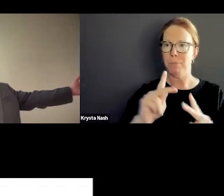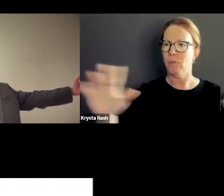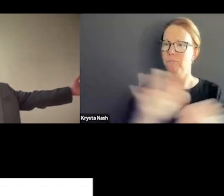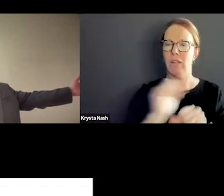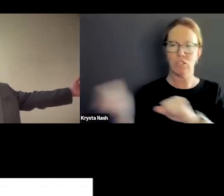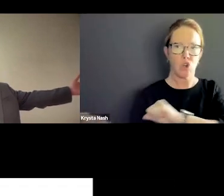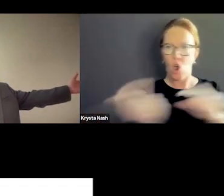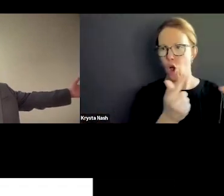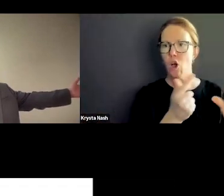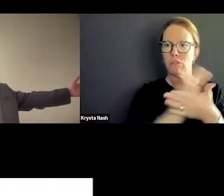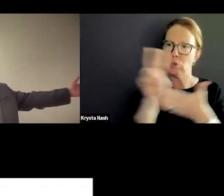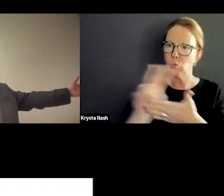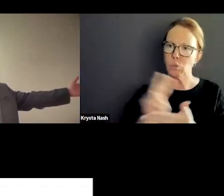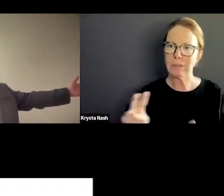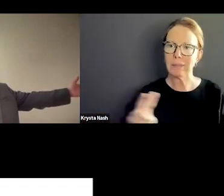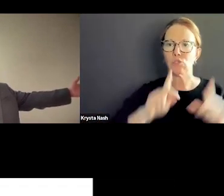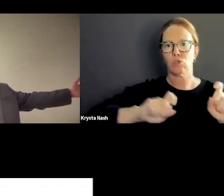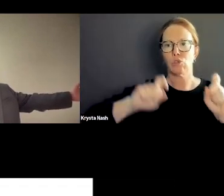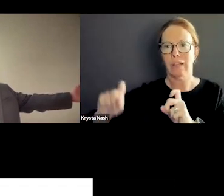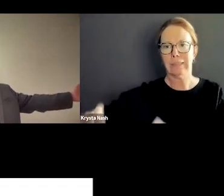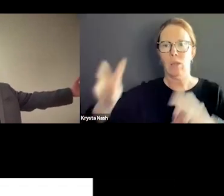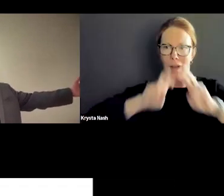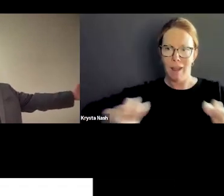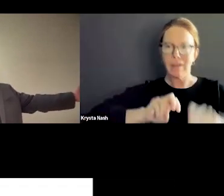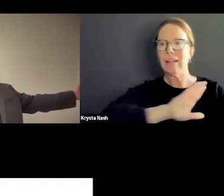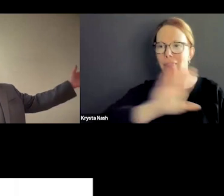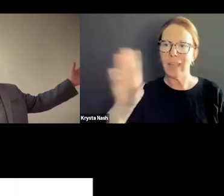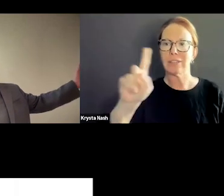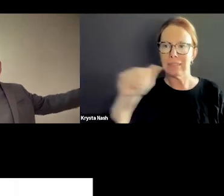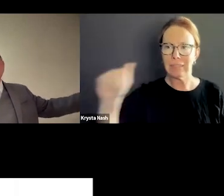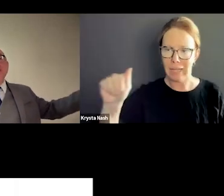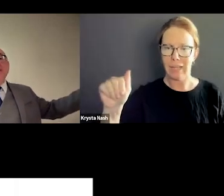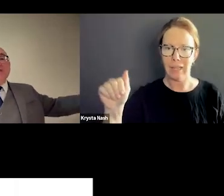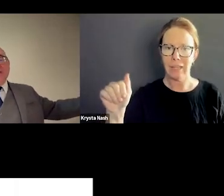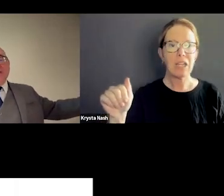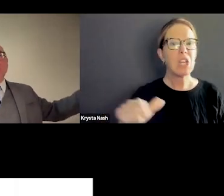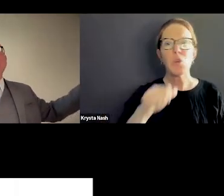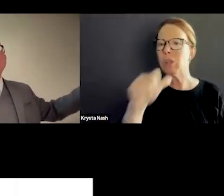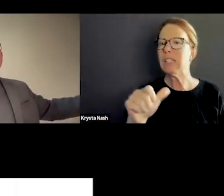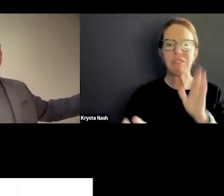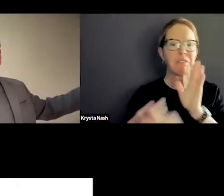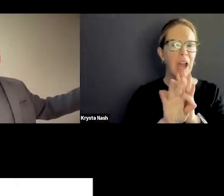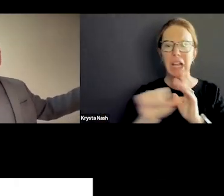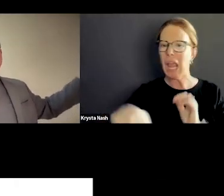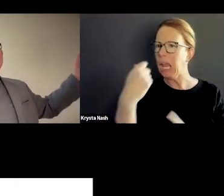weekly surveys that we are analyzing their data. We did not find any, irregularities in the data.